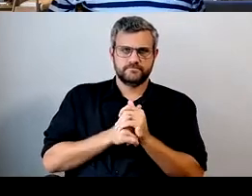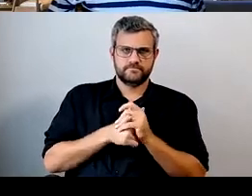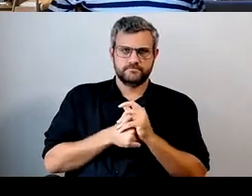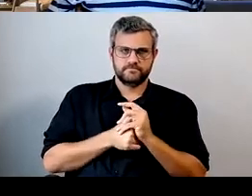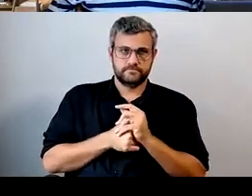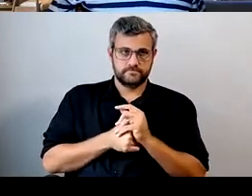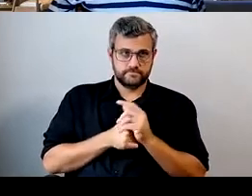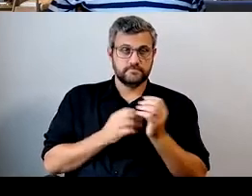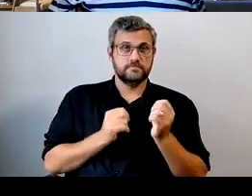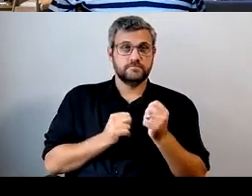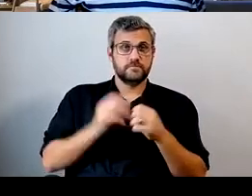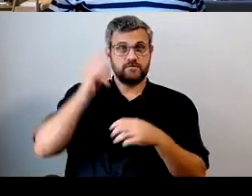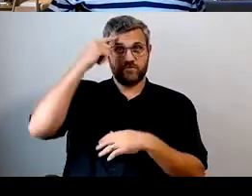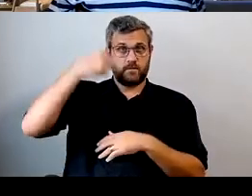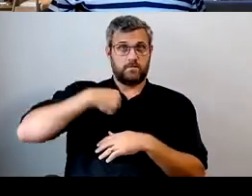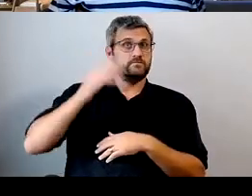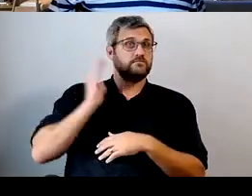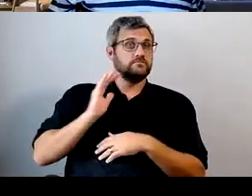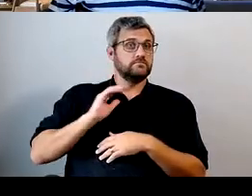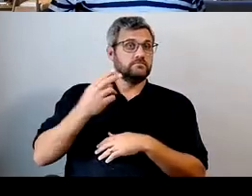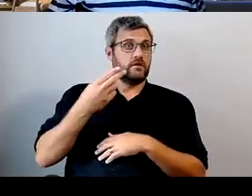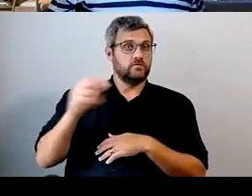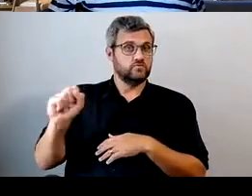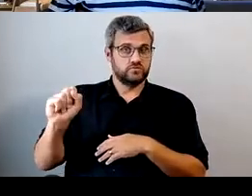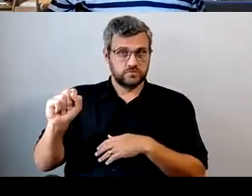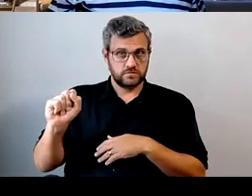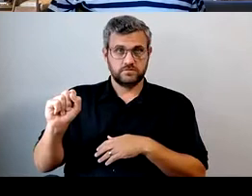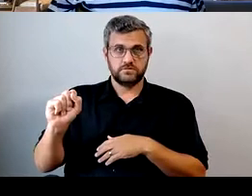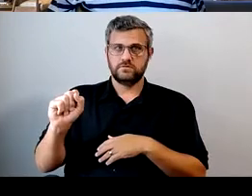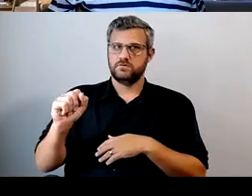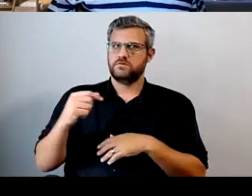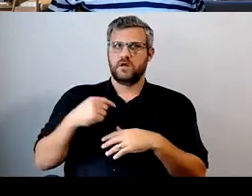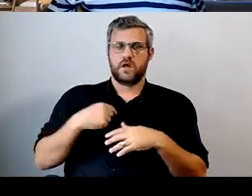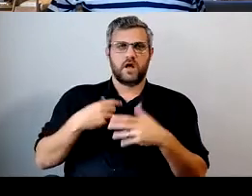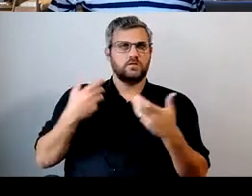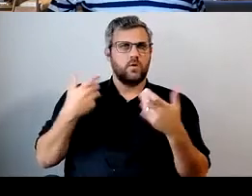I mean, for me, when I was in high school, when it came down to, I don't want to act like I liked the teacher